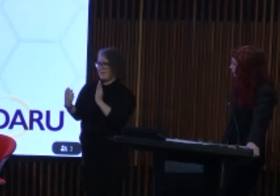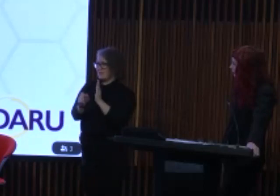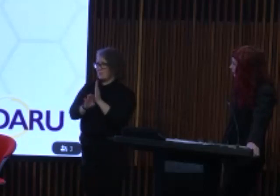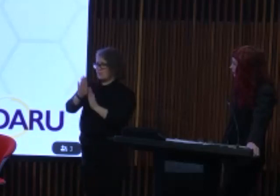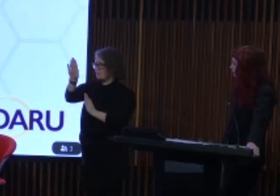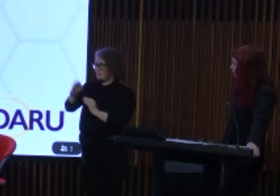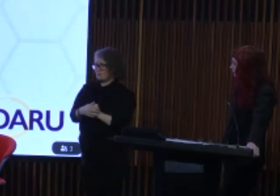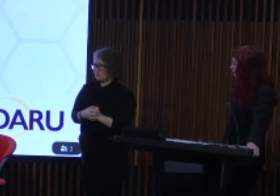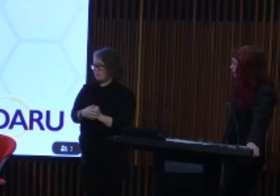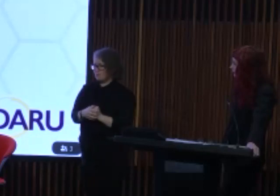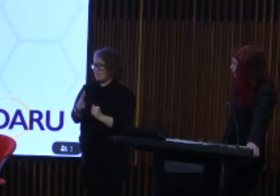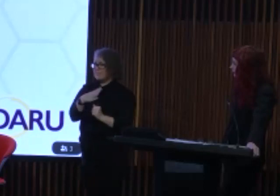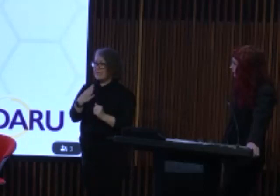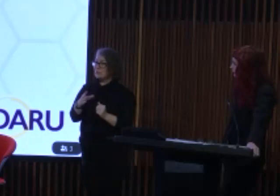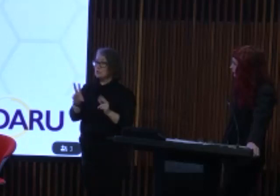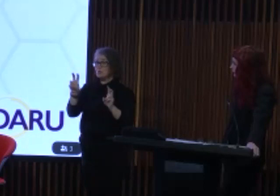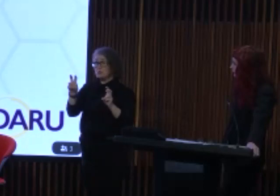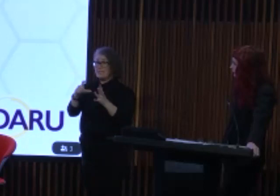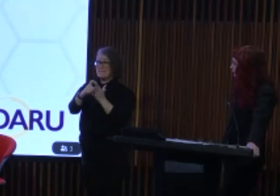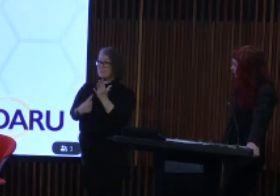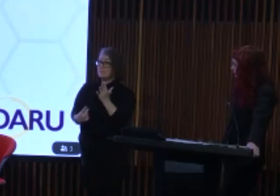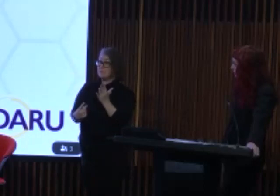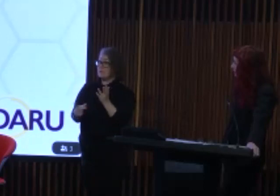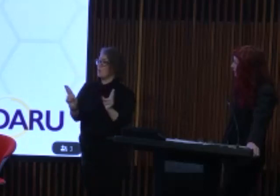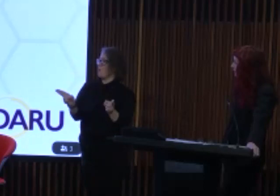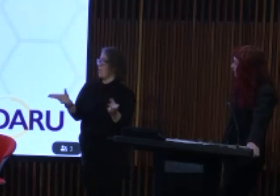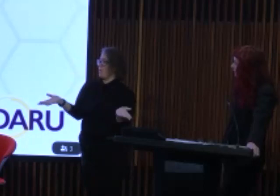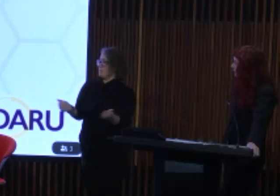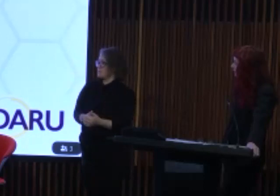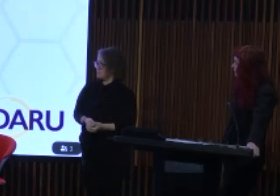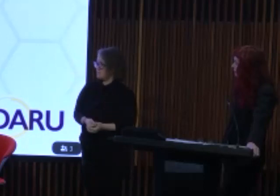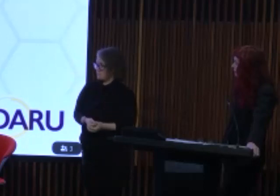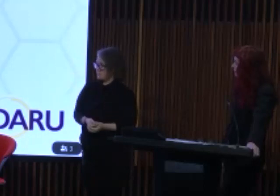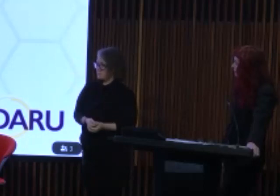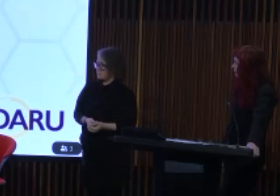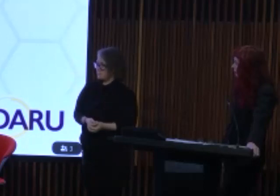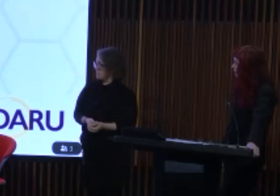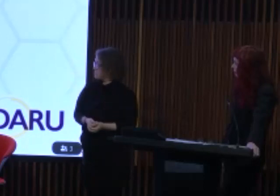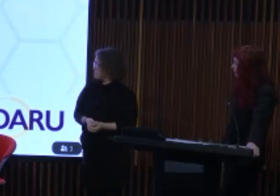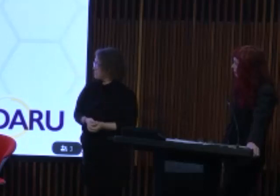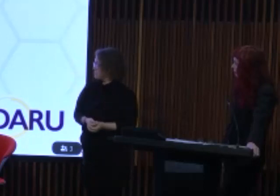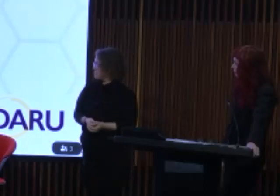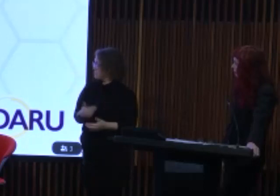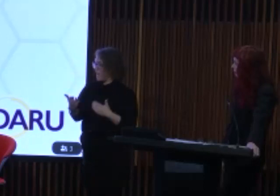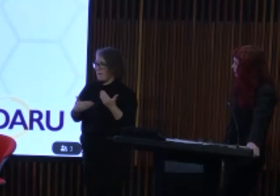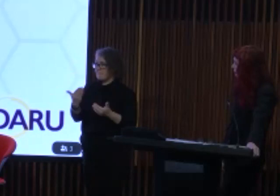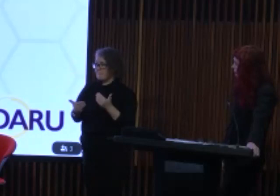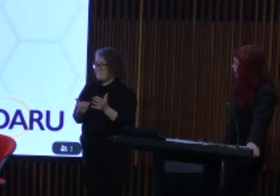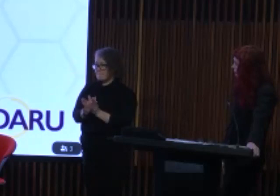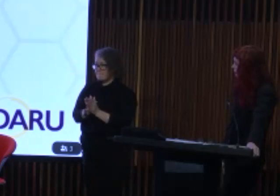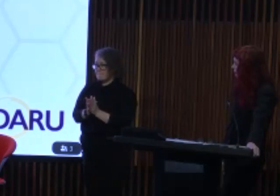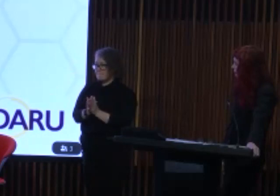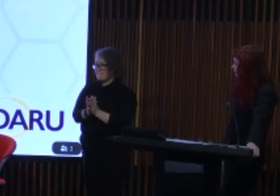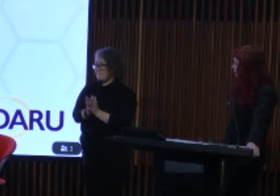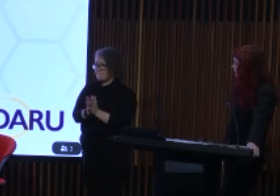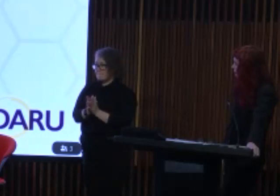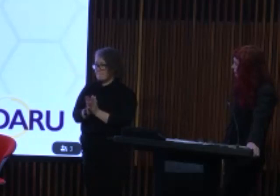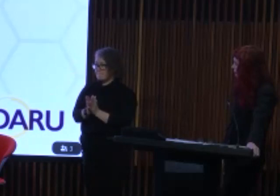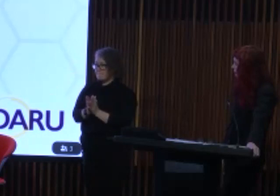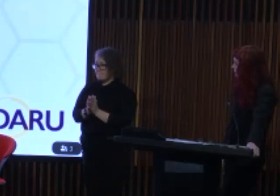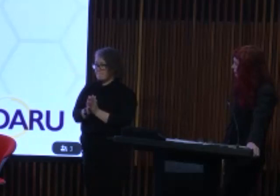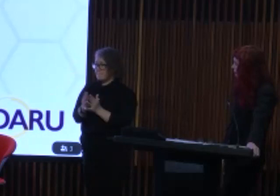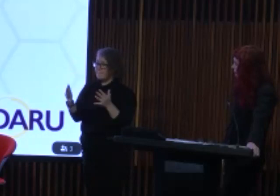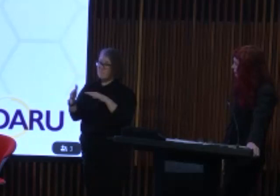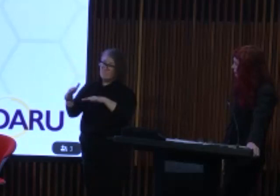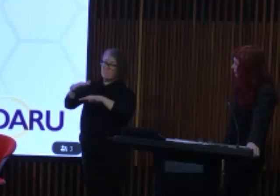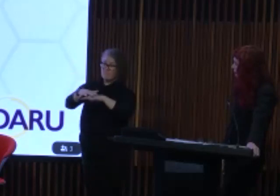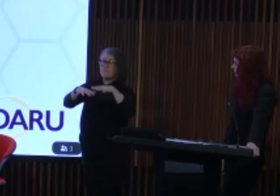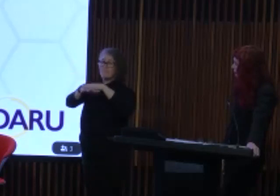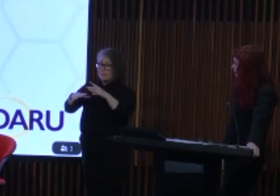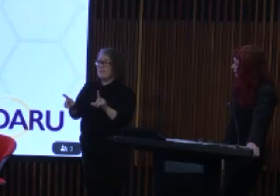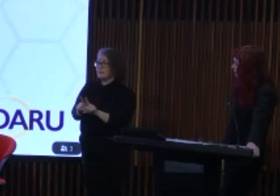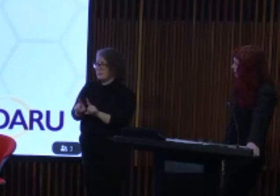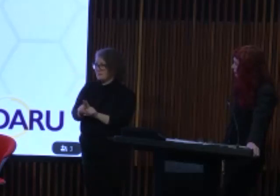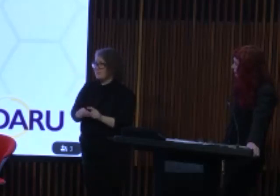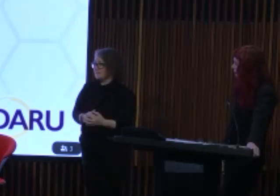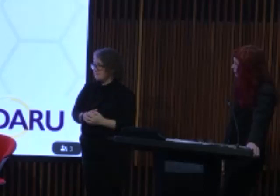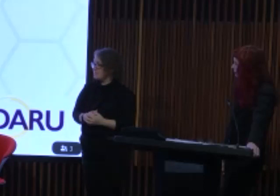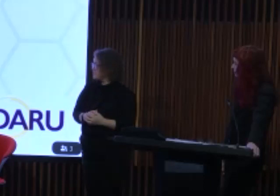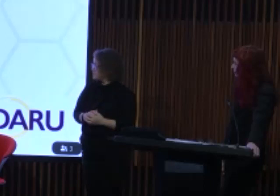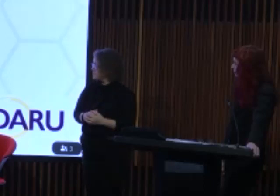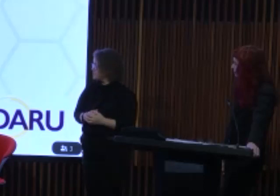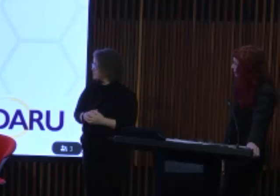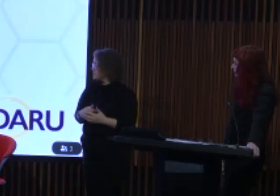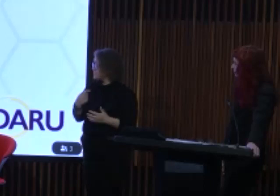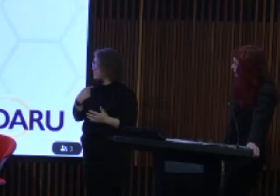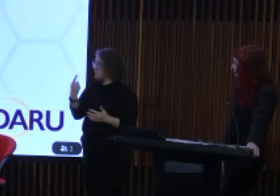We need to normalise disability more. Intersectionality was another one. So I think that comes in